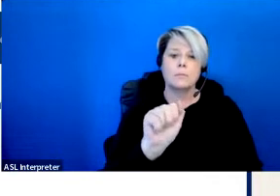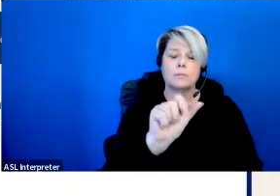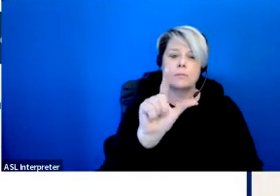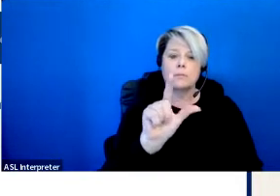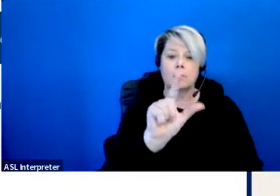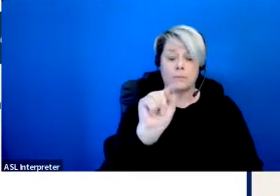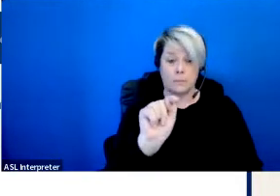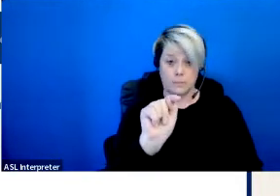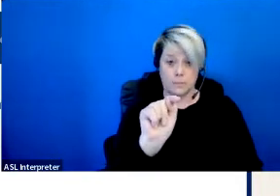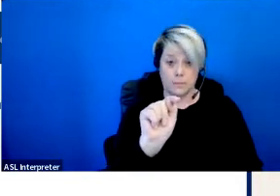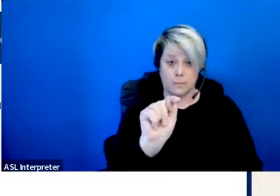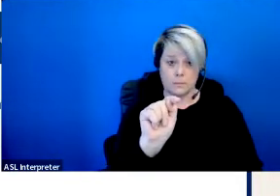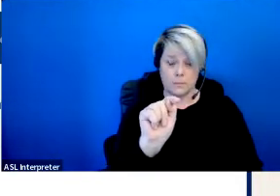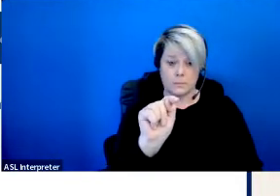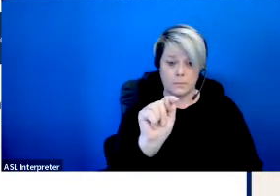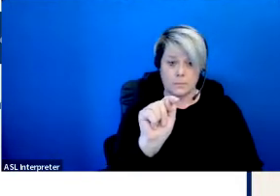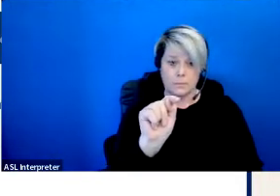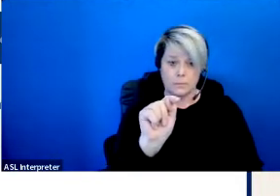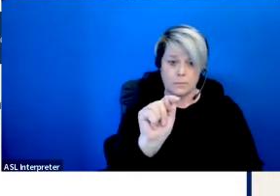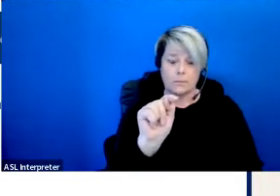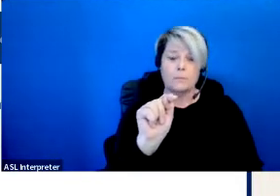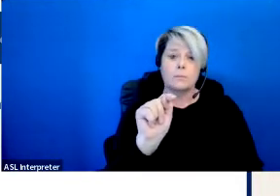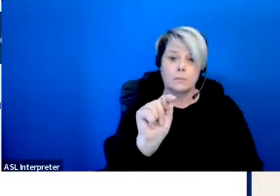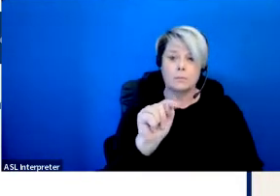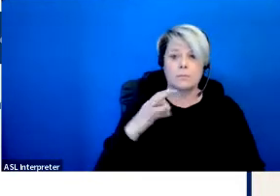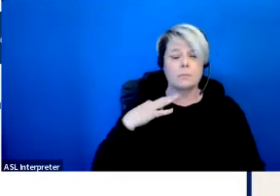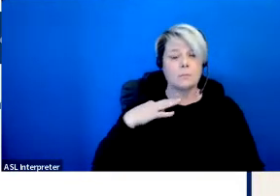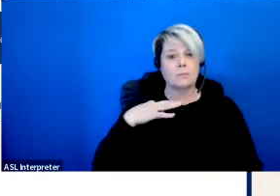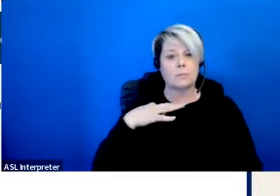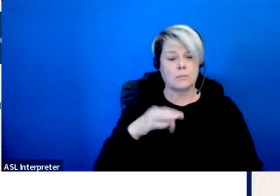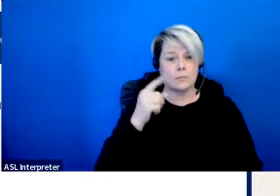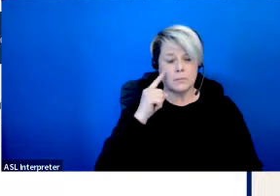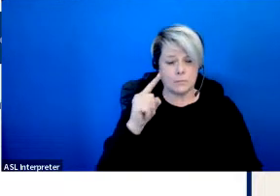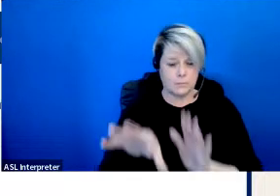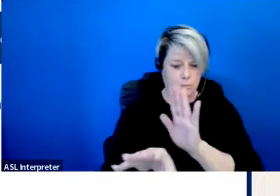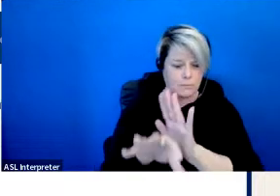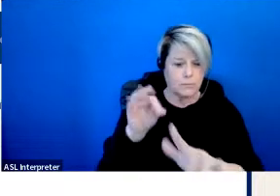utilized in the literature. So the national